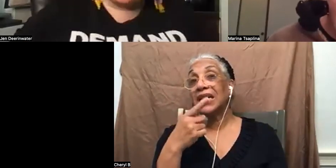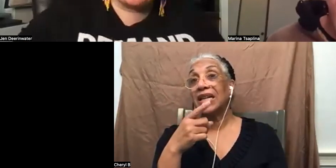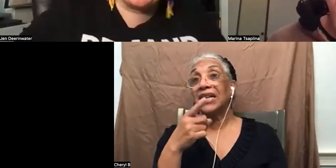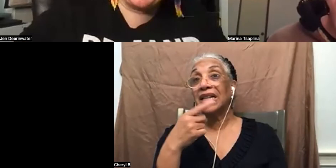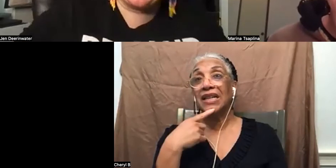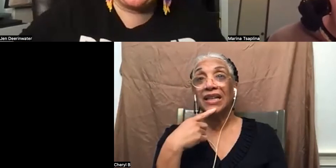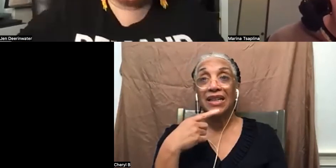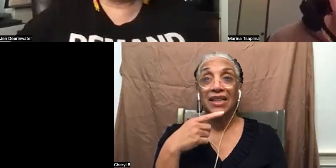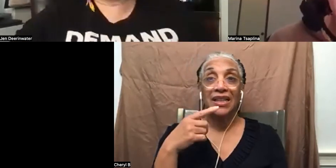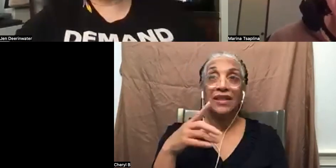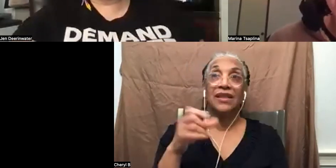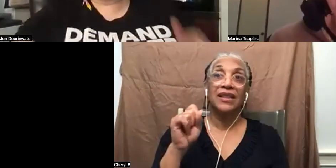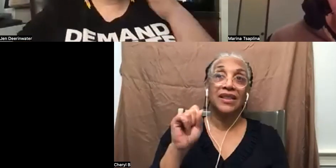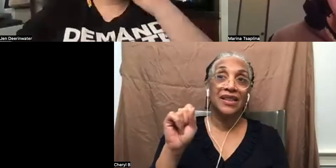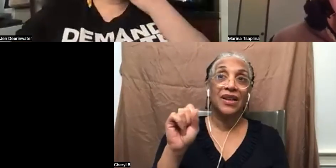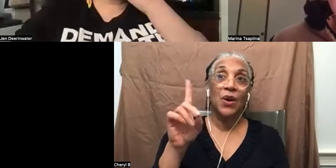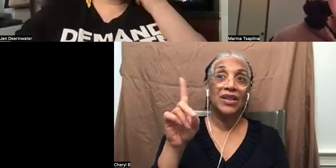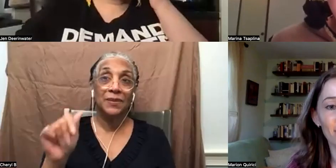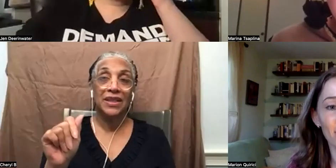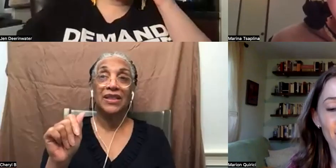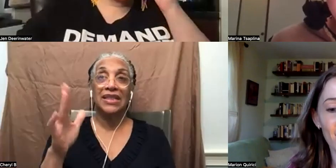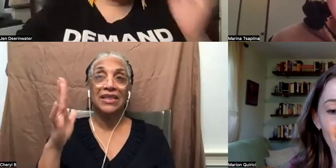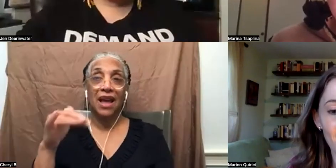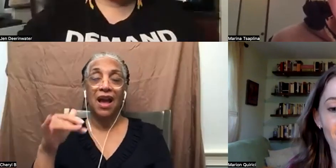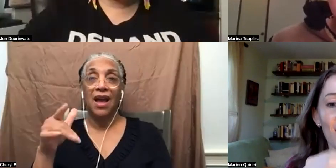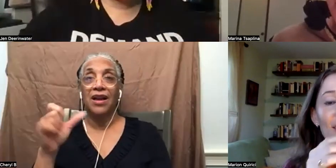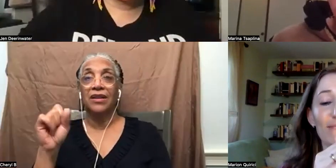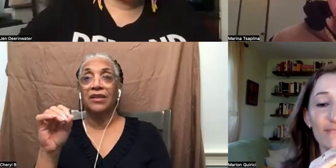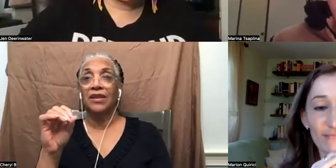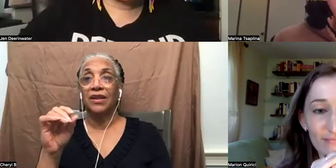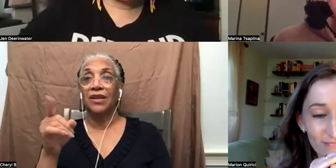I'll pass it off to Marion,